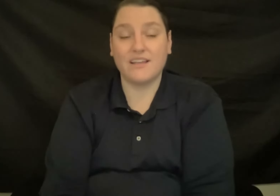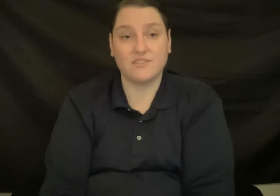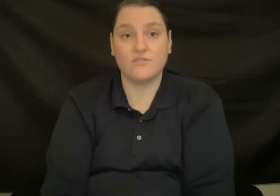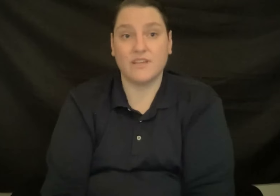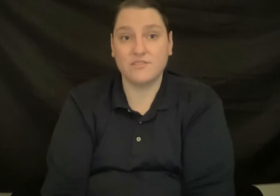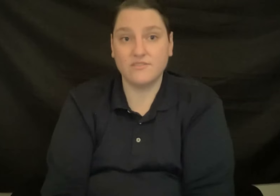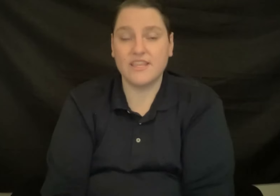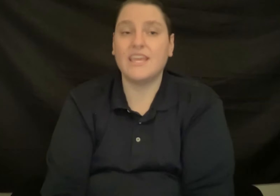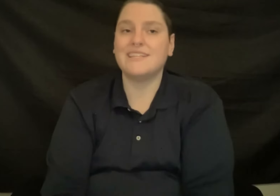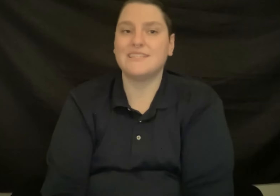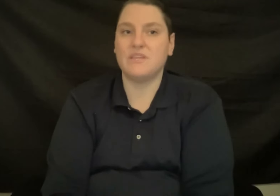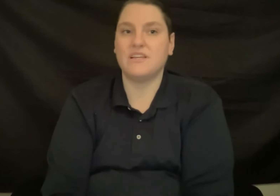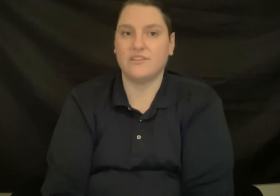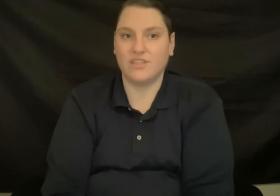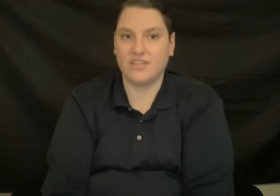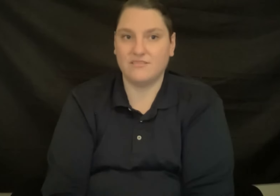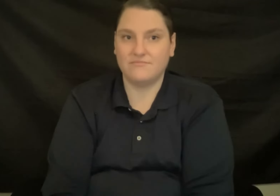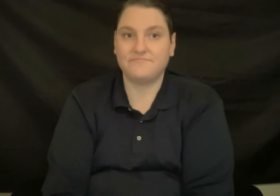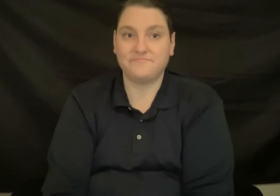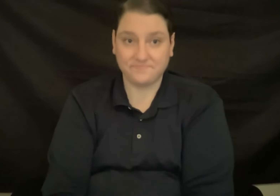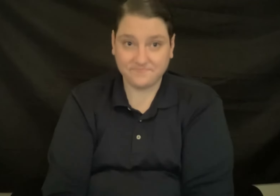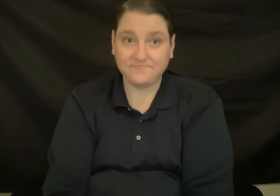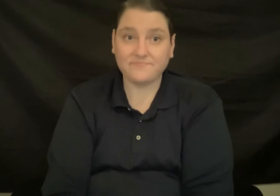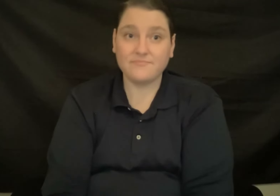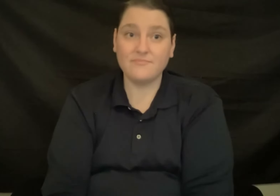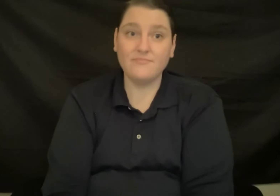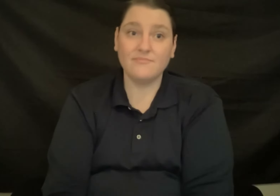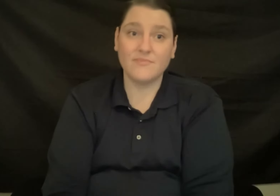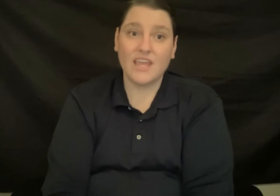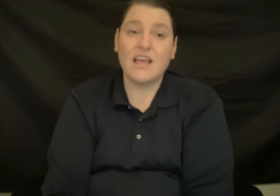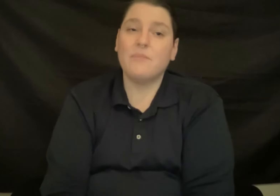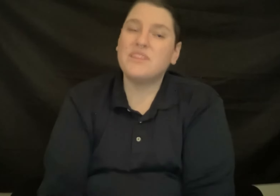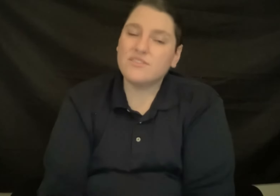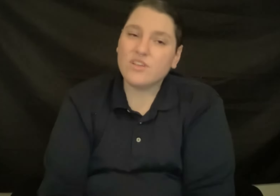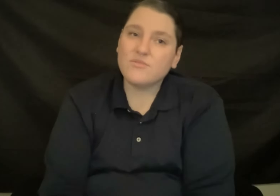There is one part that affects the ability to move your arms and face. For hearing people, or those who speak and don't sign, these muscles (gesturing to the neck and mouth) are used to communicate.